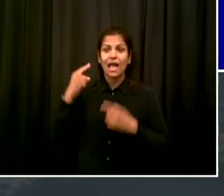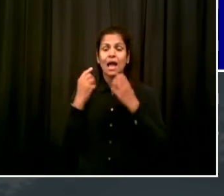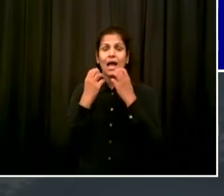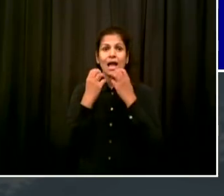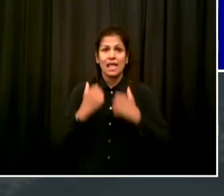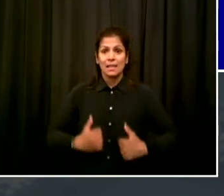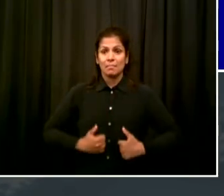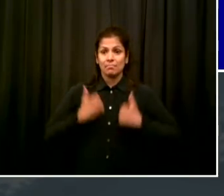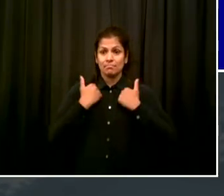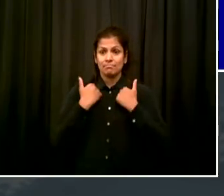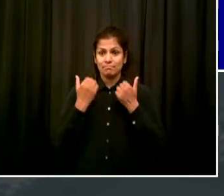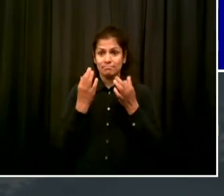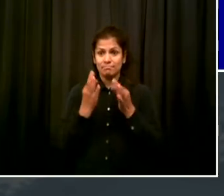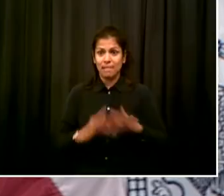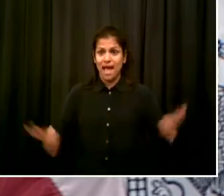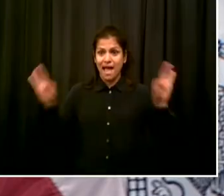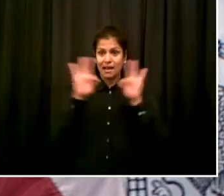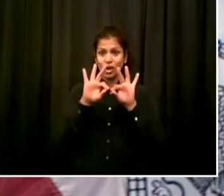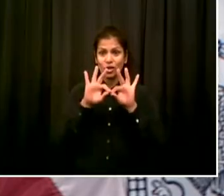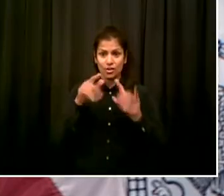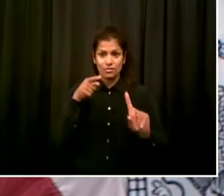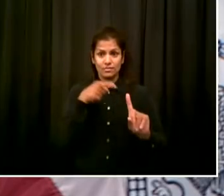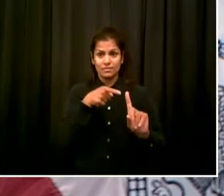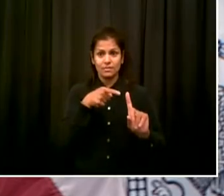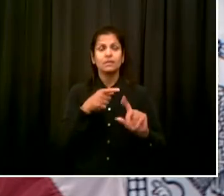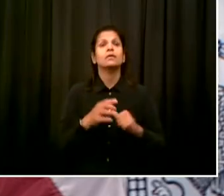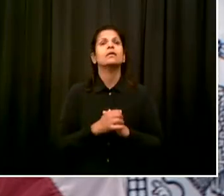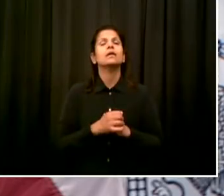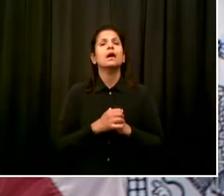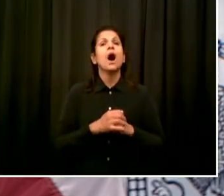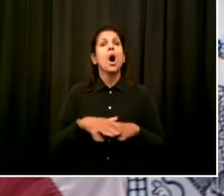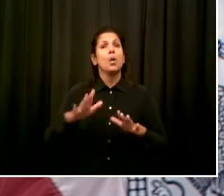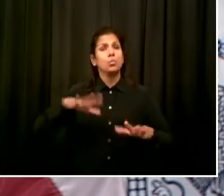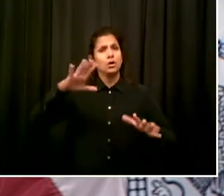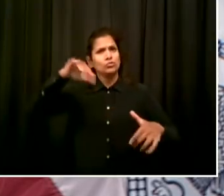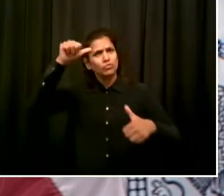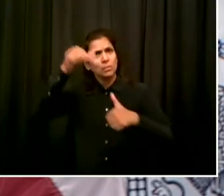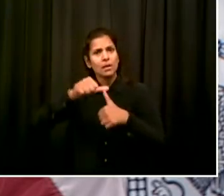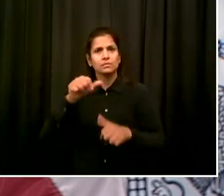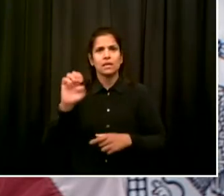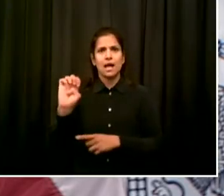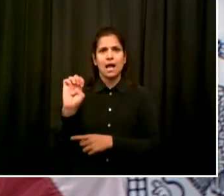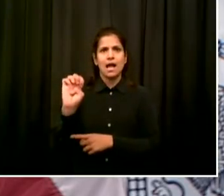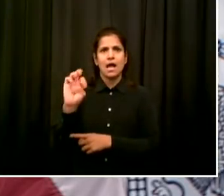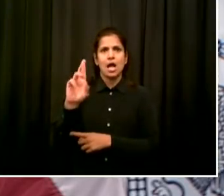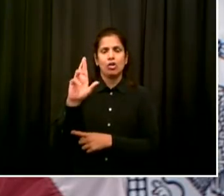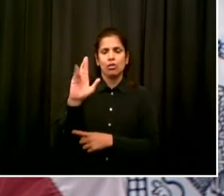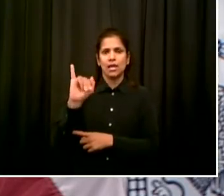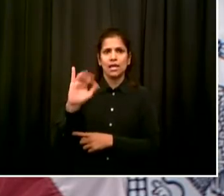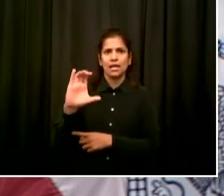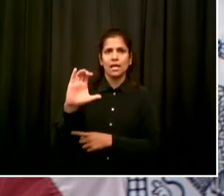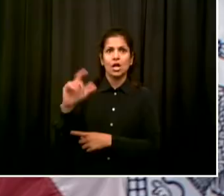BRONX, SIGNING LEGISLATION . WE